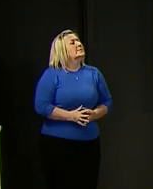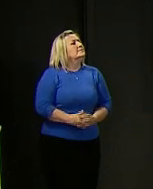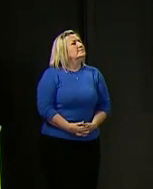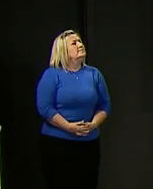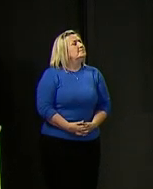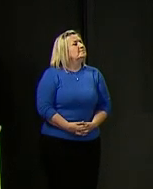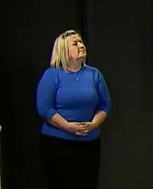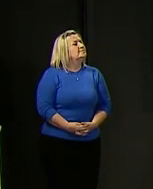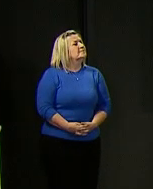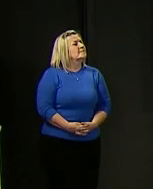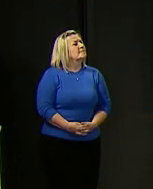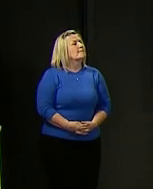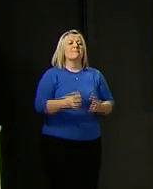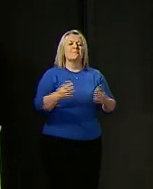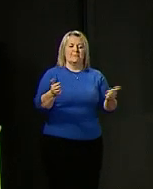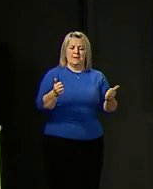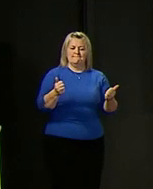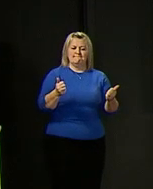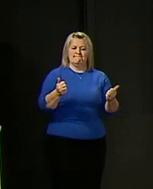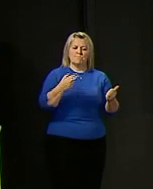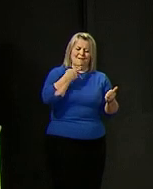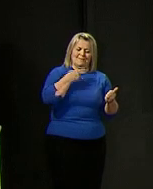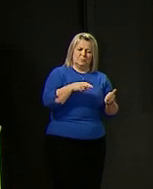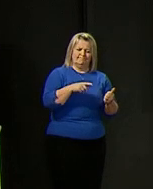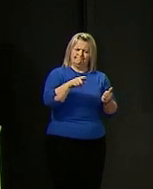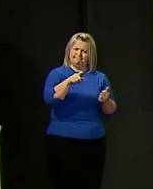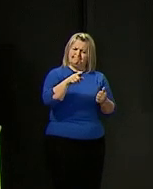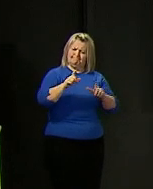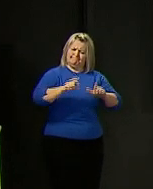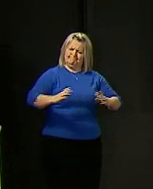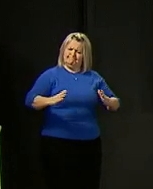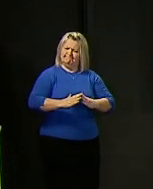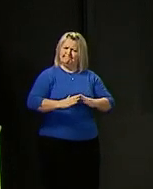a thin the lockdown I wonder if you're able to say have you drawn up the